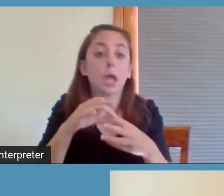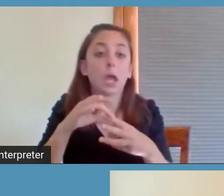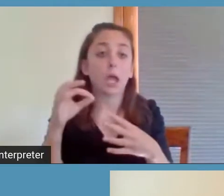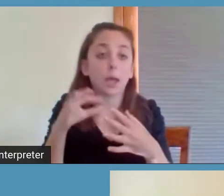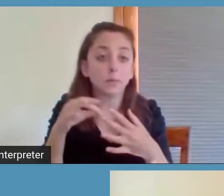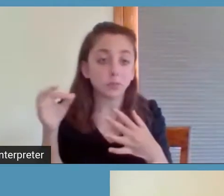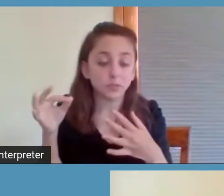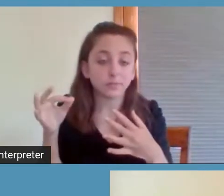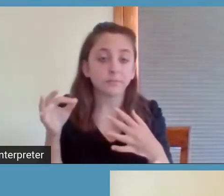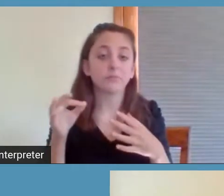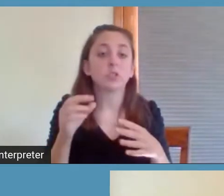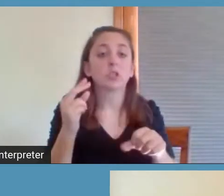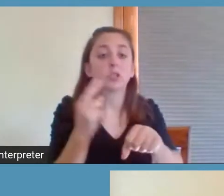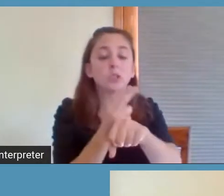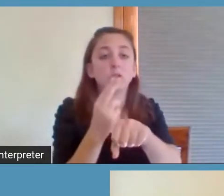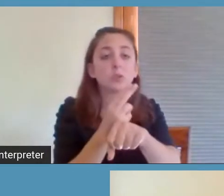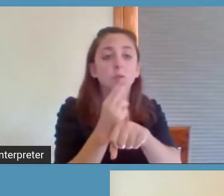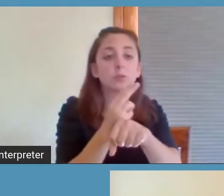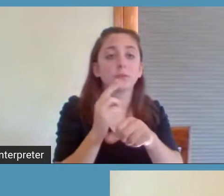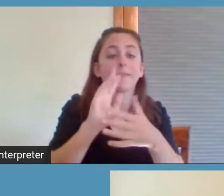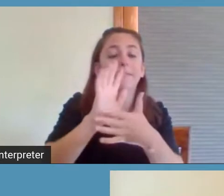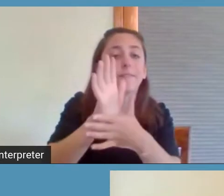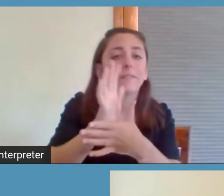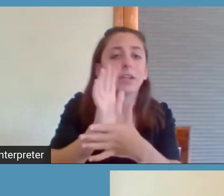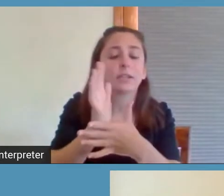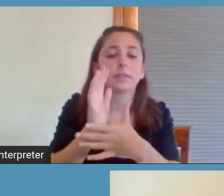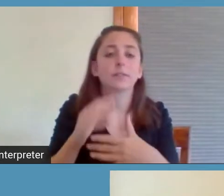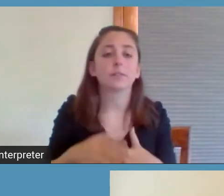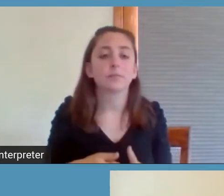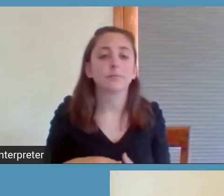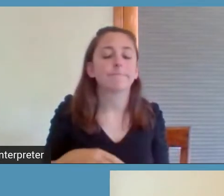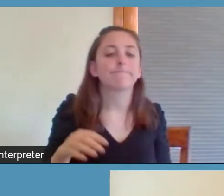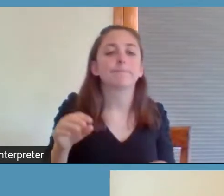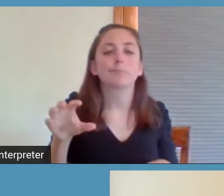put it in video mode and just walk through you know use my arrow key and navigate through